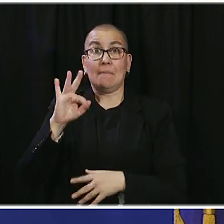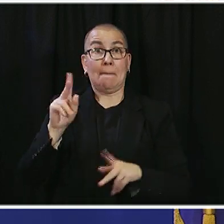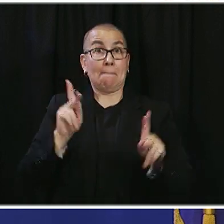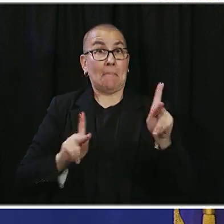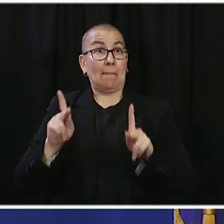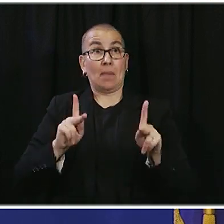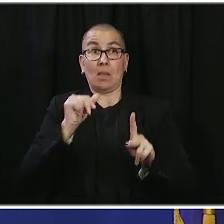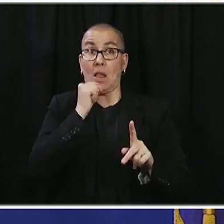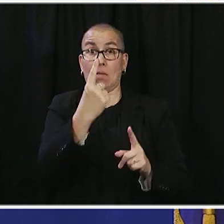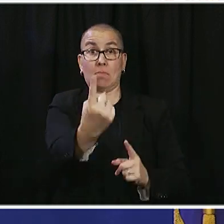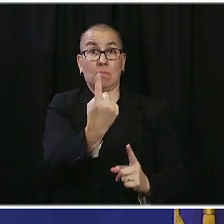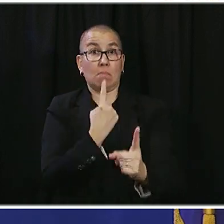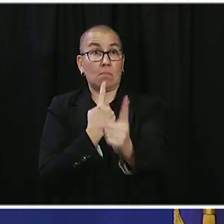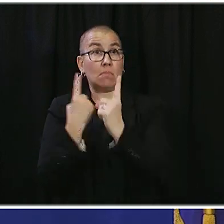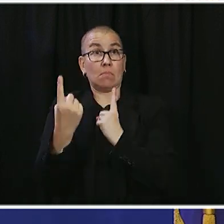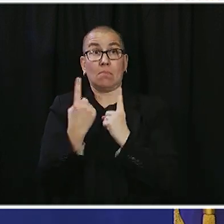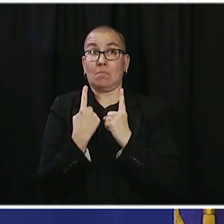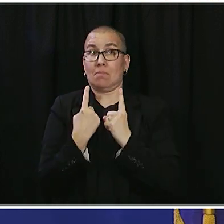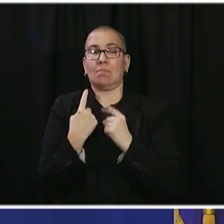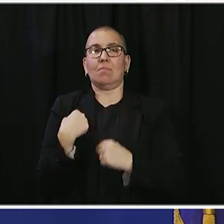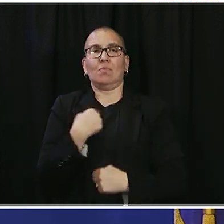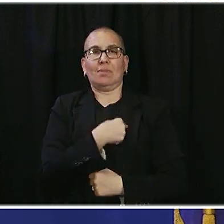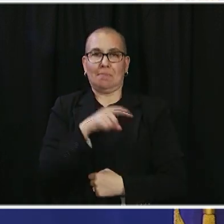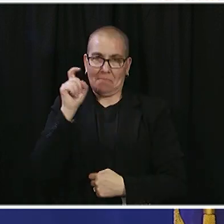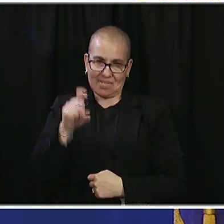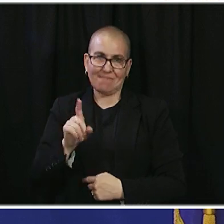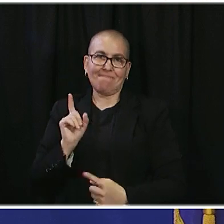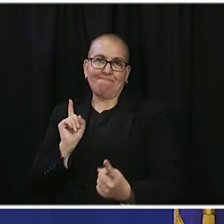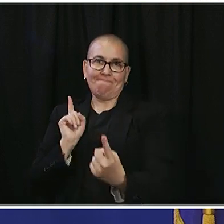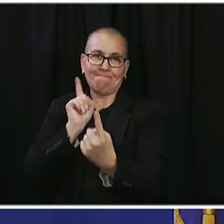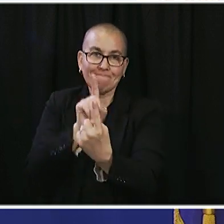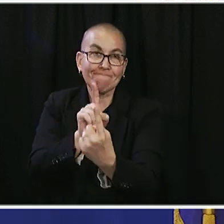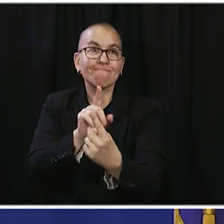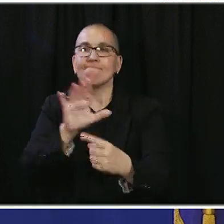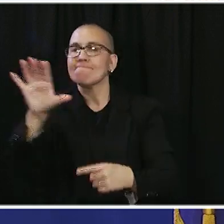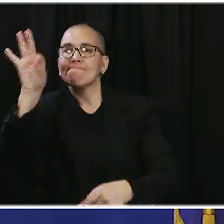MOBILE TESTING SITUATIONS AND TAKE THE TESTS TO THEM AS THE GOVERNOR SAID.